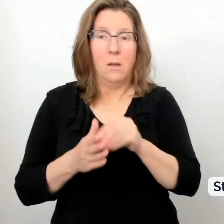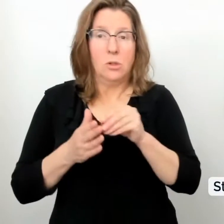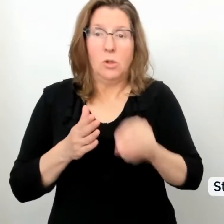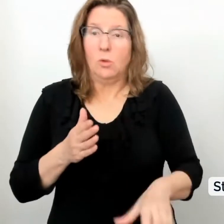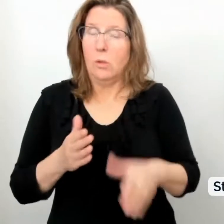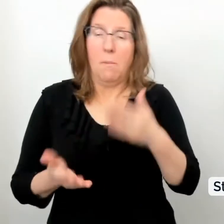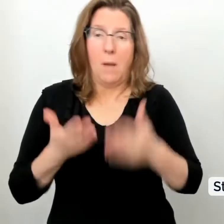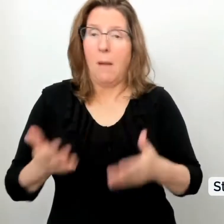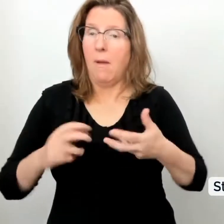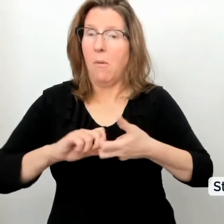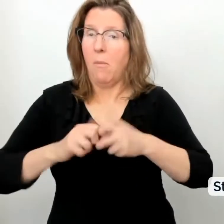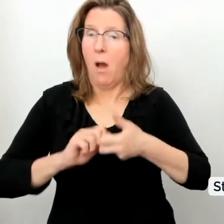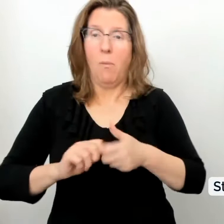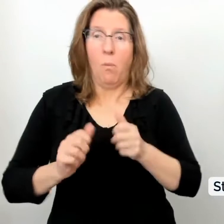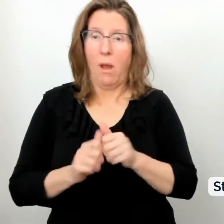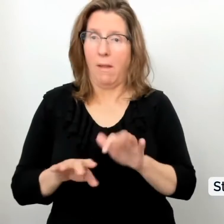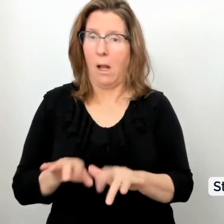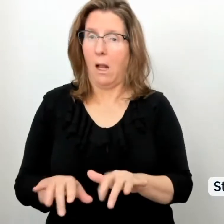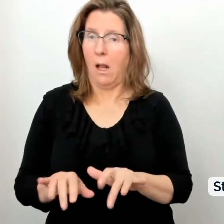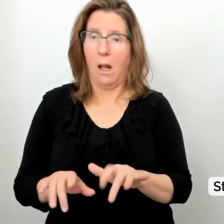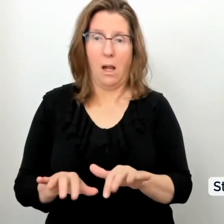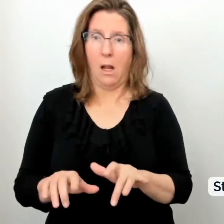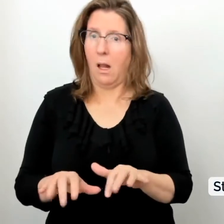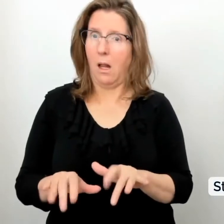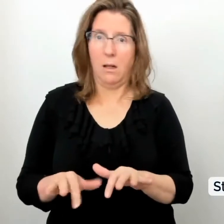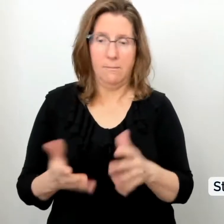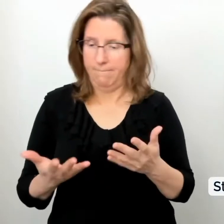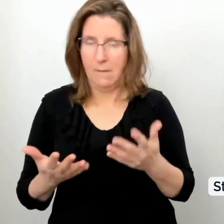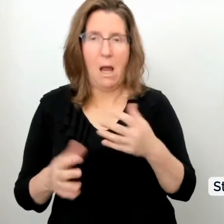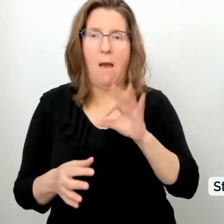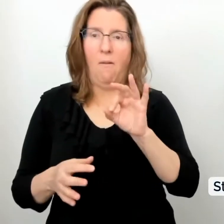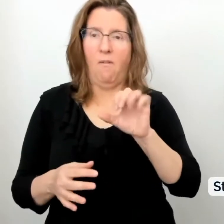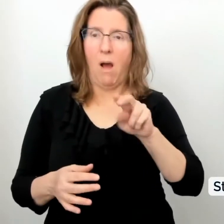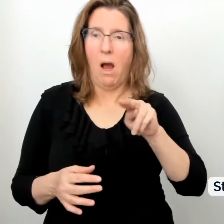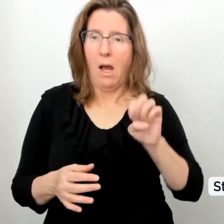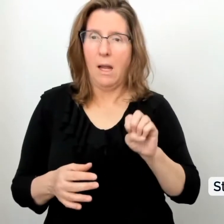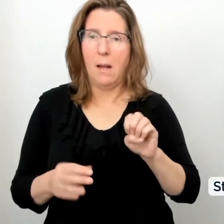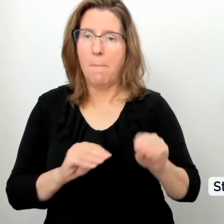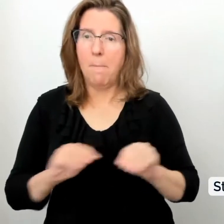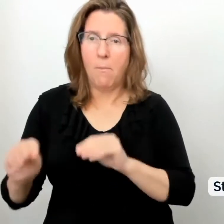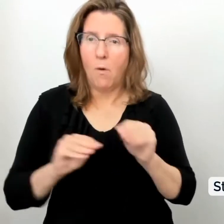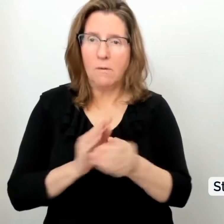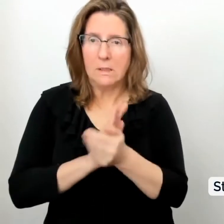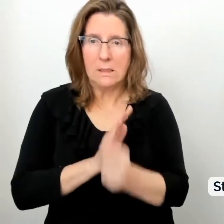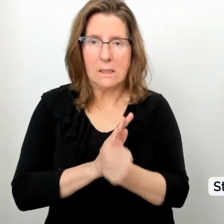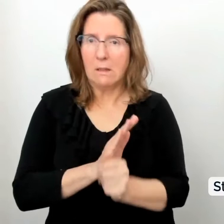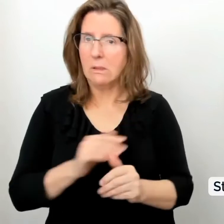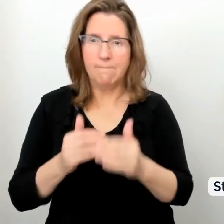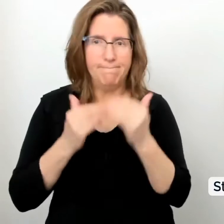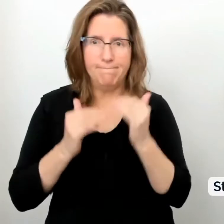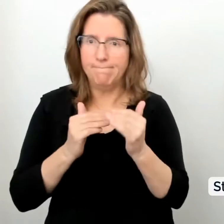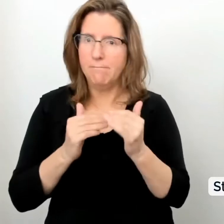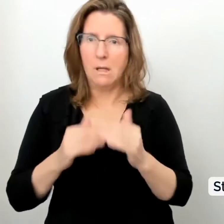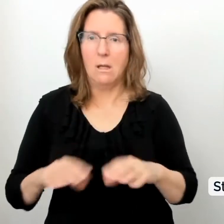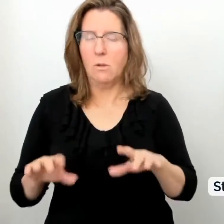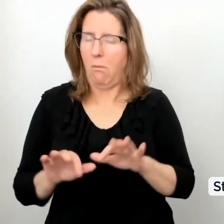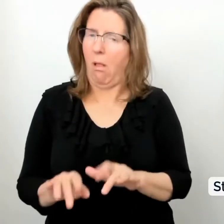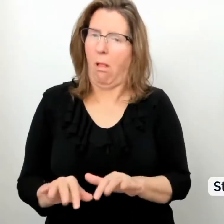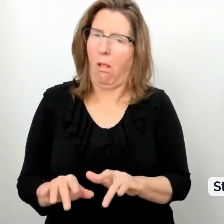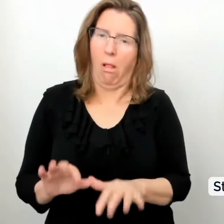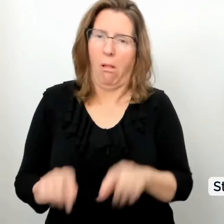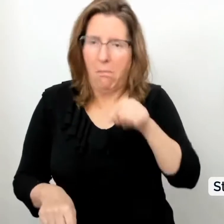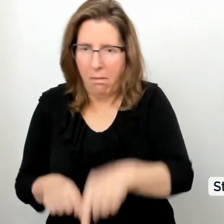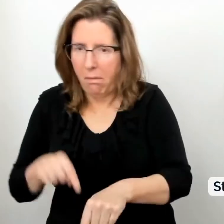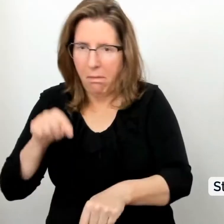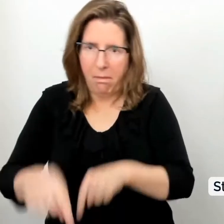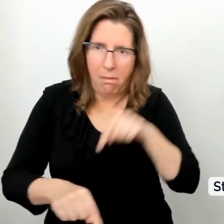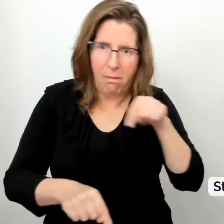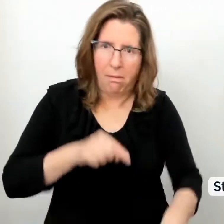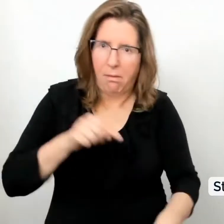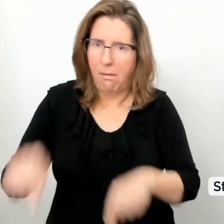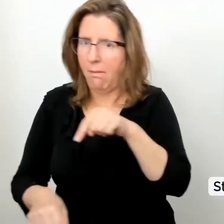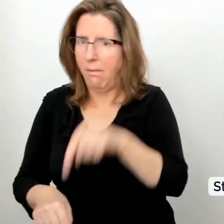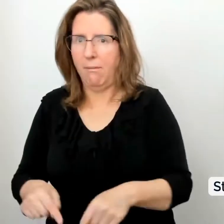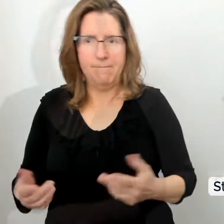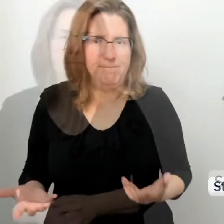Obviously this technology can support students with fine motor challenges or even those of us who are hunt and peck typists.